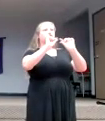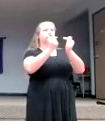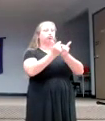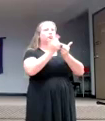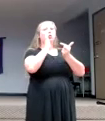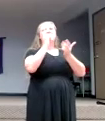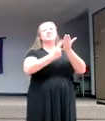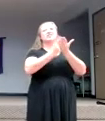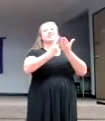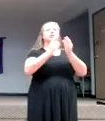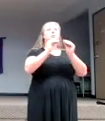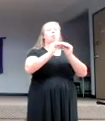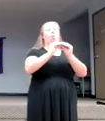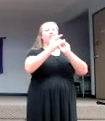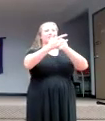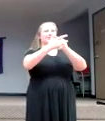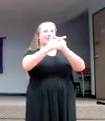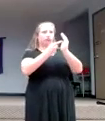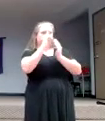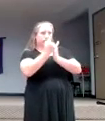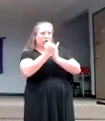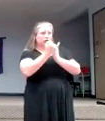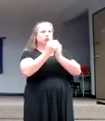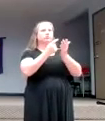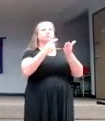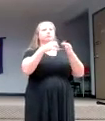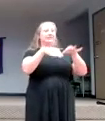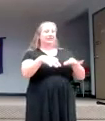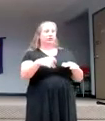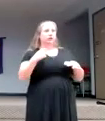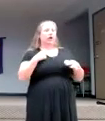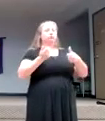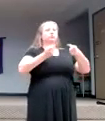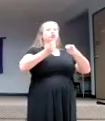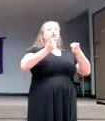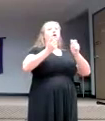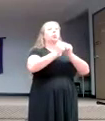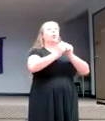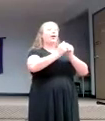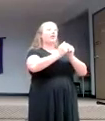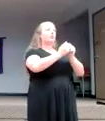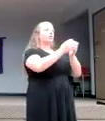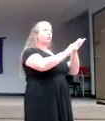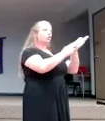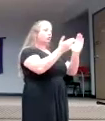over some more of the technical aspects of the project. And I'm in charge of working together with our consultants to make sure this job is